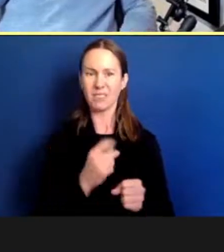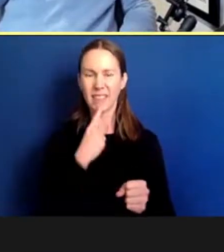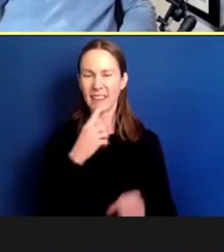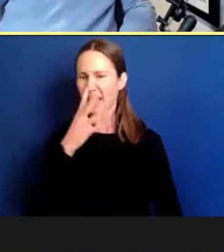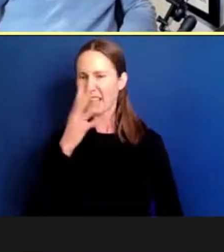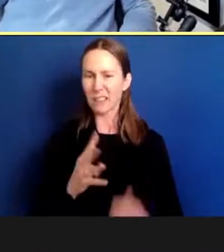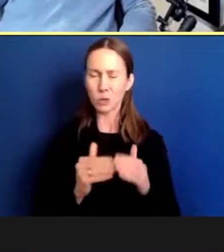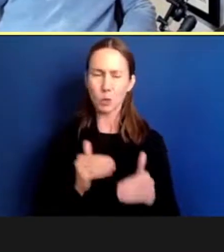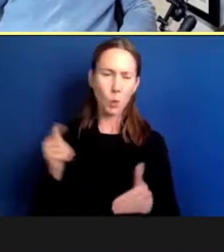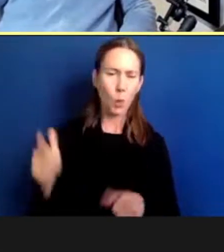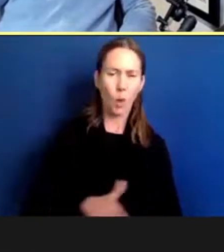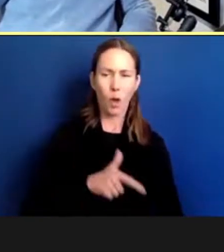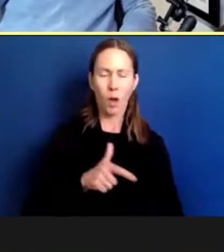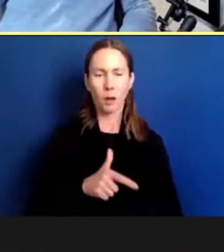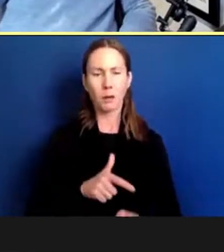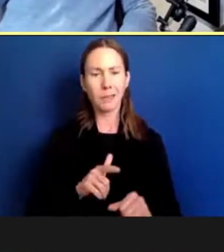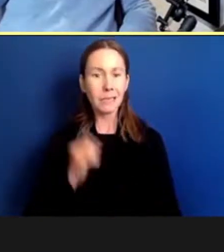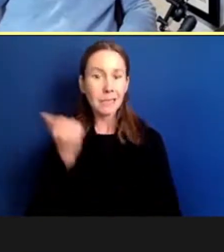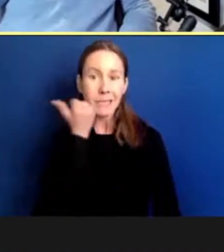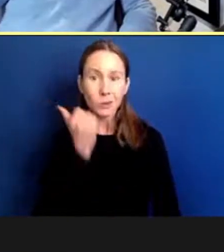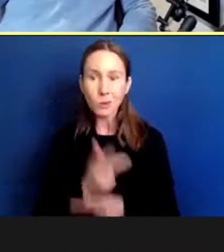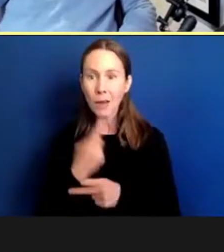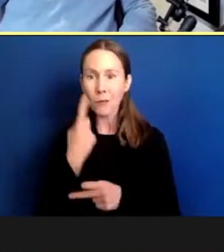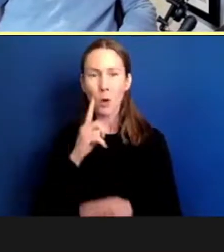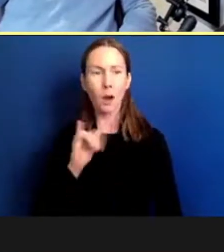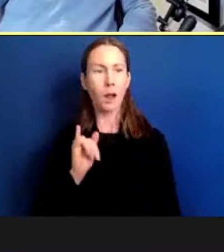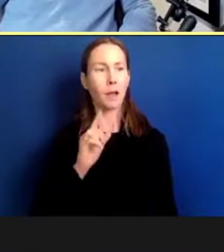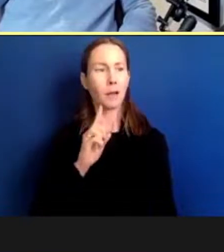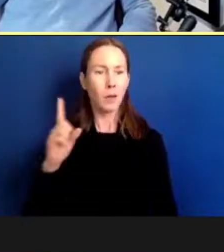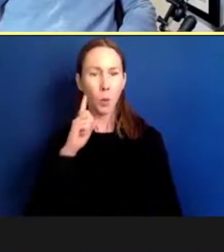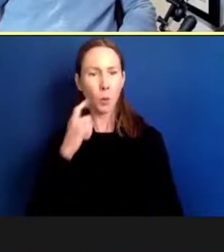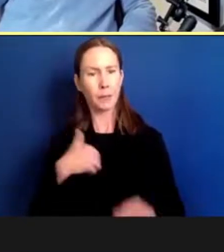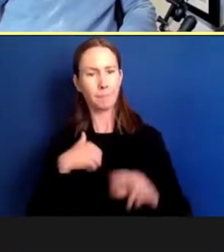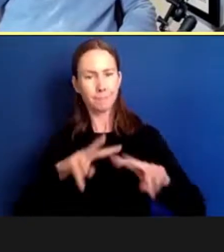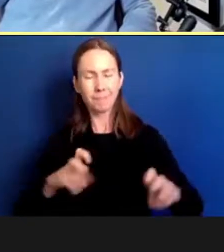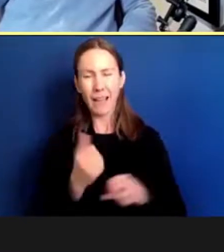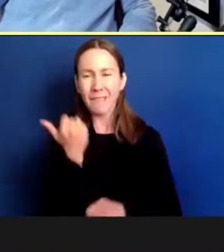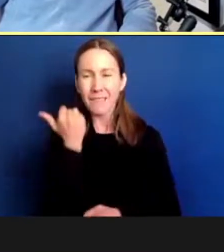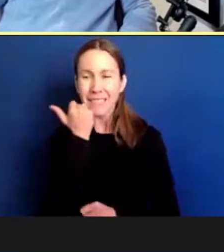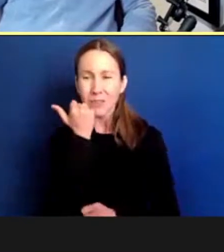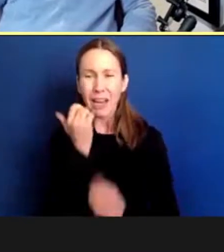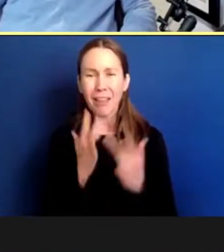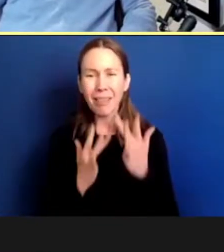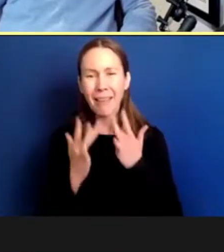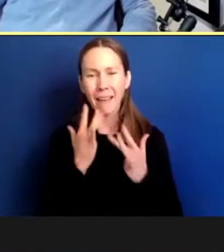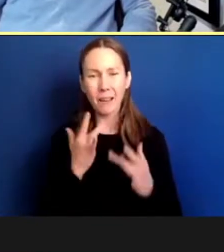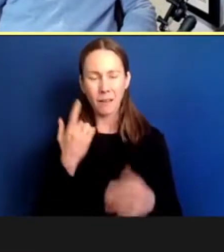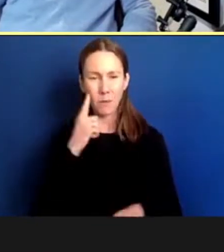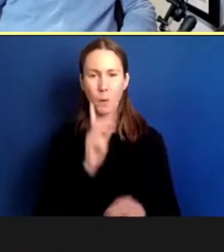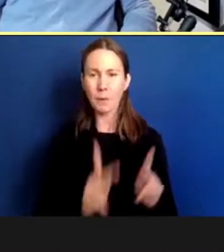People with IDD”, we examined the lack of dental care many people with IDD continue to experience,